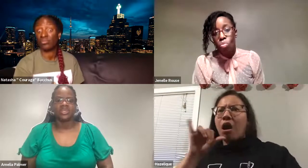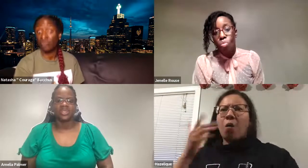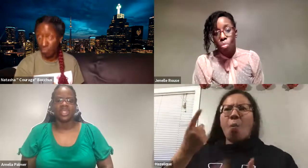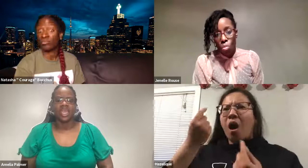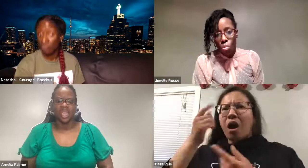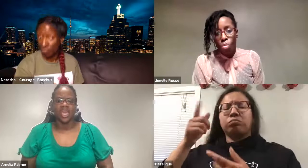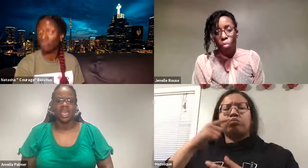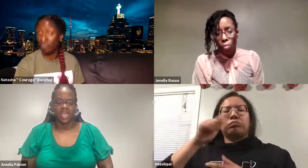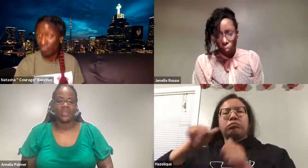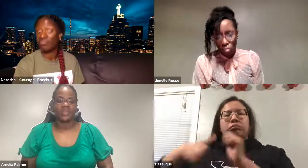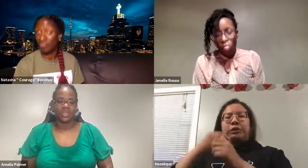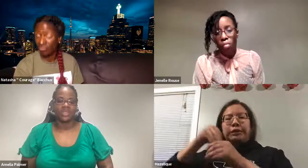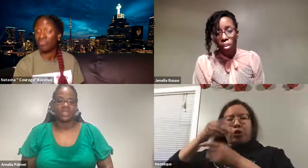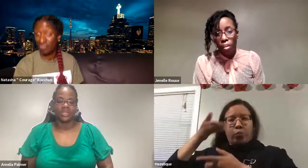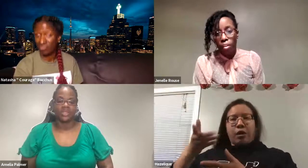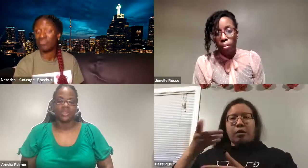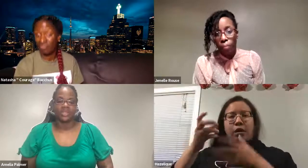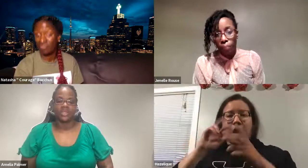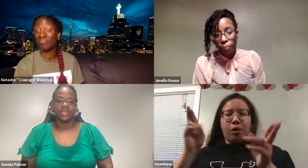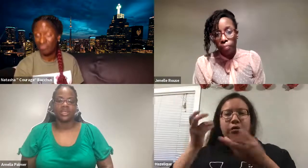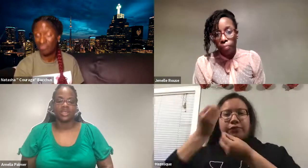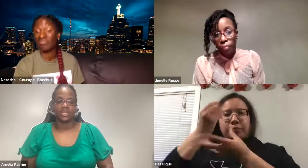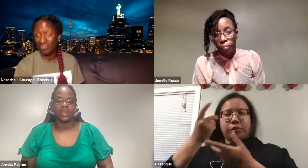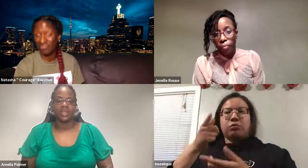you know sometimes there's something you've never seen before and there's just something about it